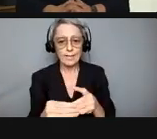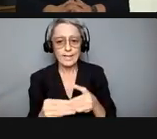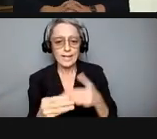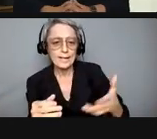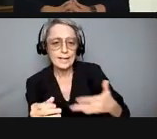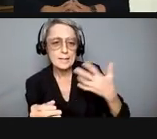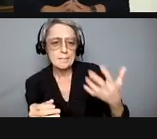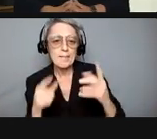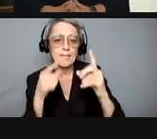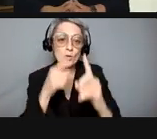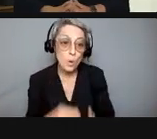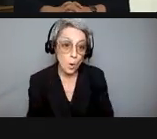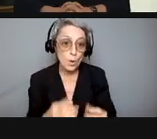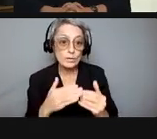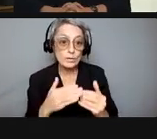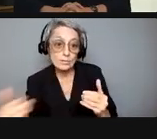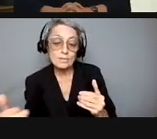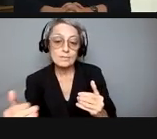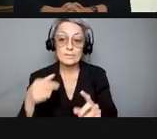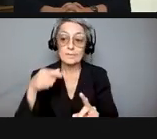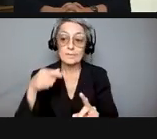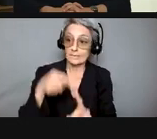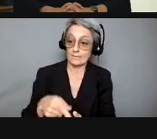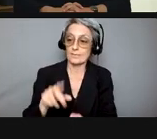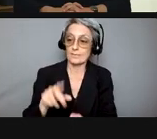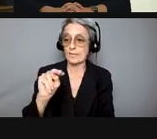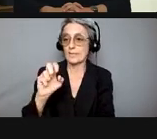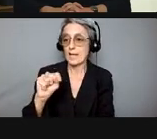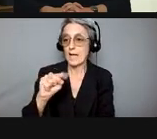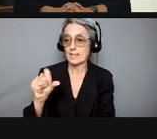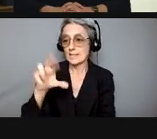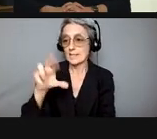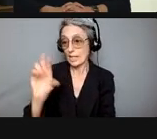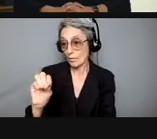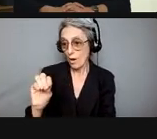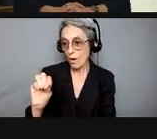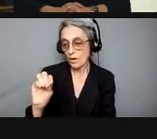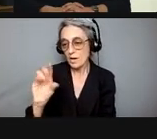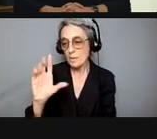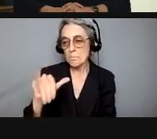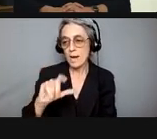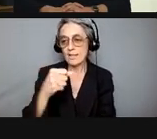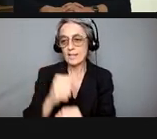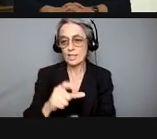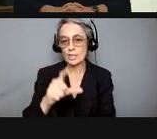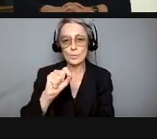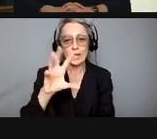Bottom line is net zero government no later than 2050, most importantly. As President Biden often reminds us,